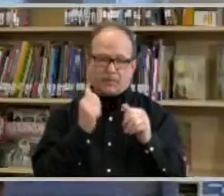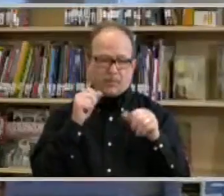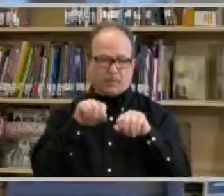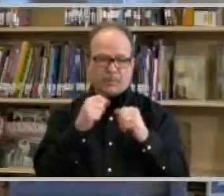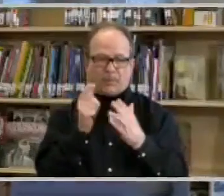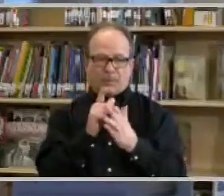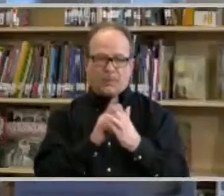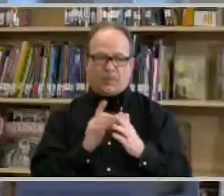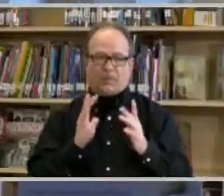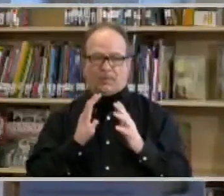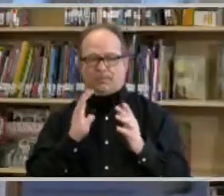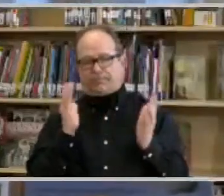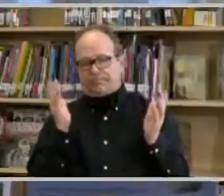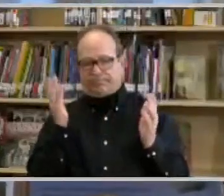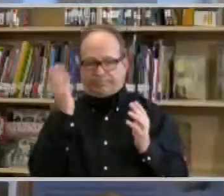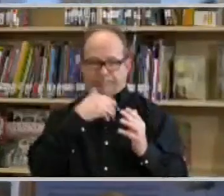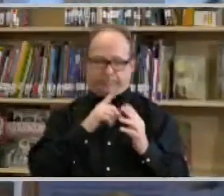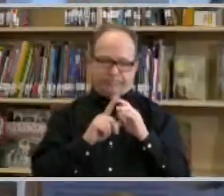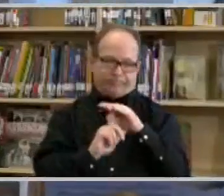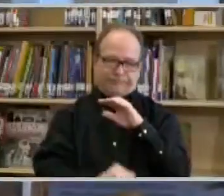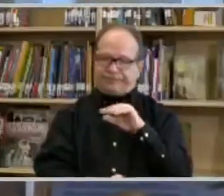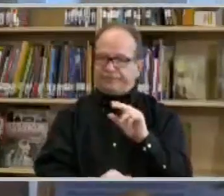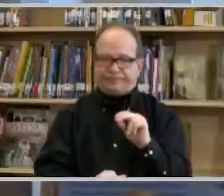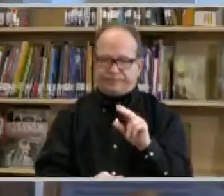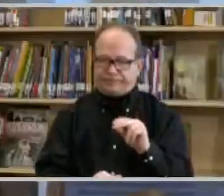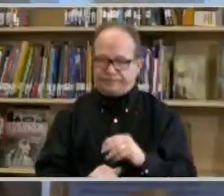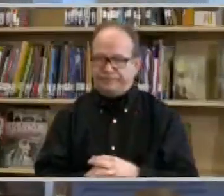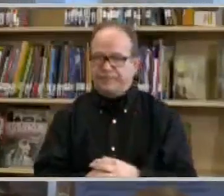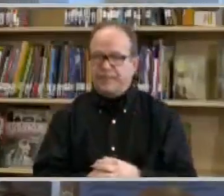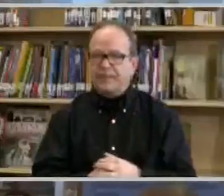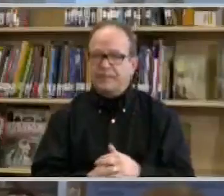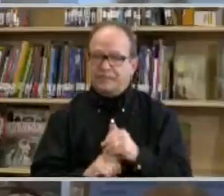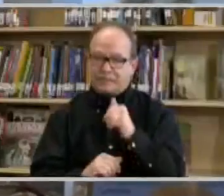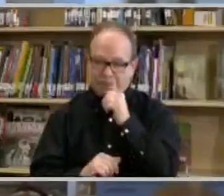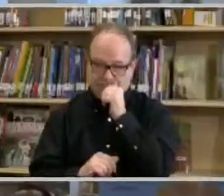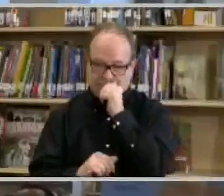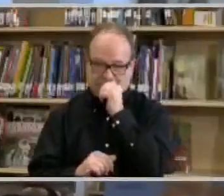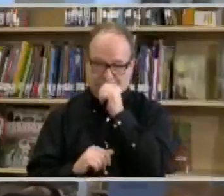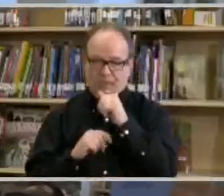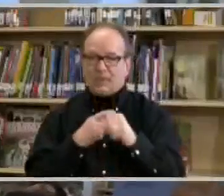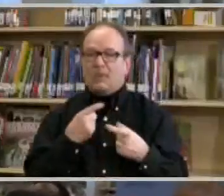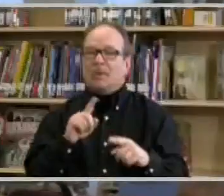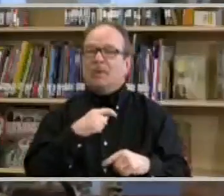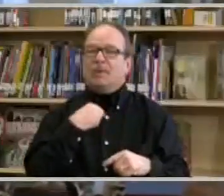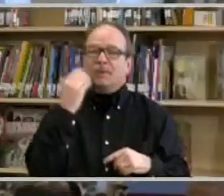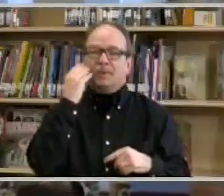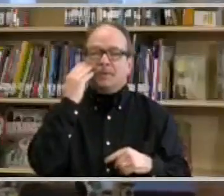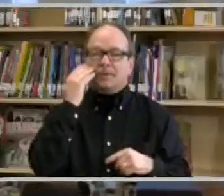THAT NOBODY WILL GET AWAY WITH A VIOLENT CRIME IN THE DISTRICT OF